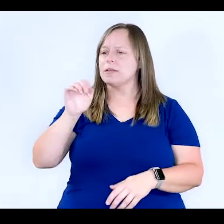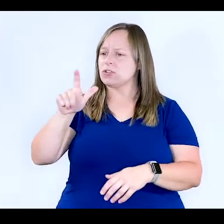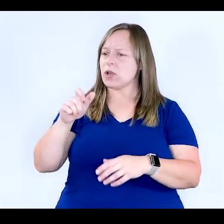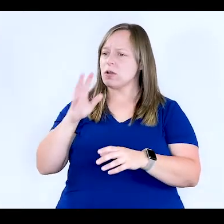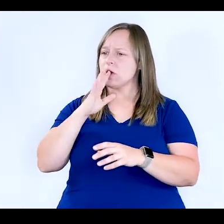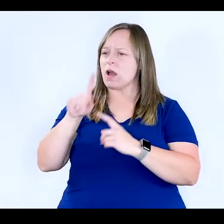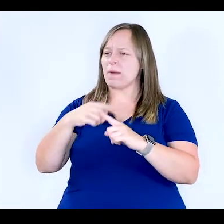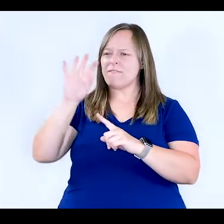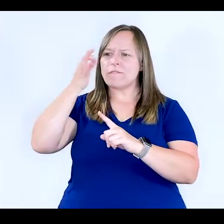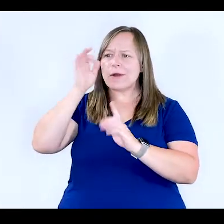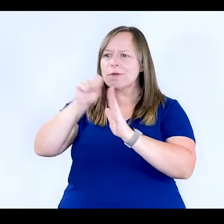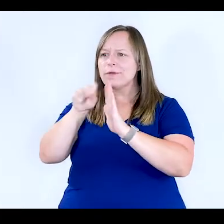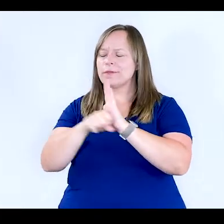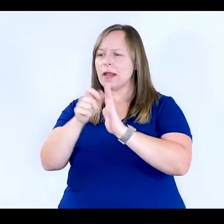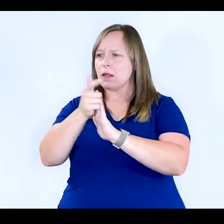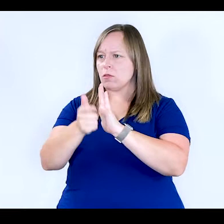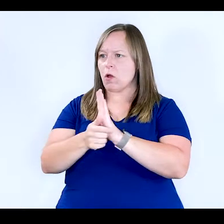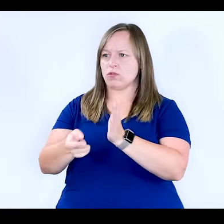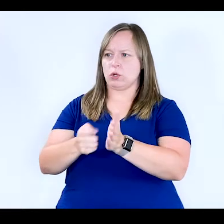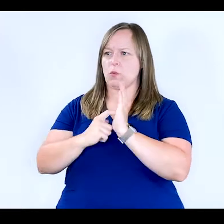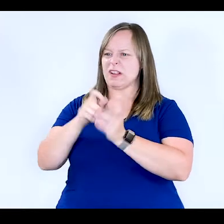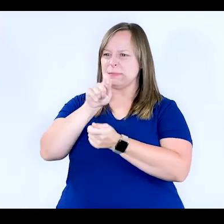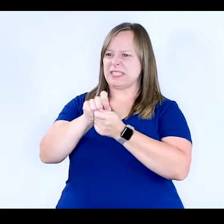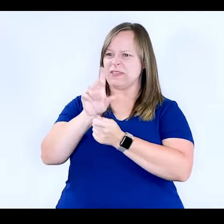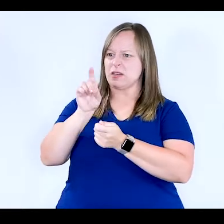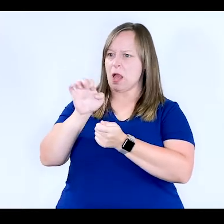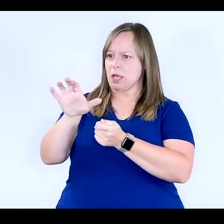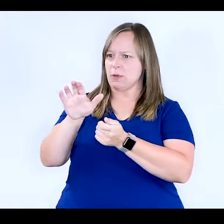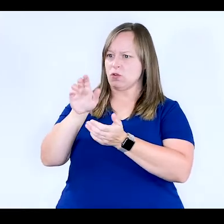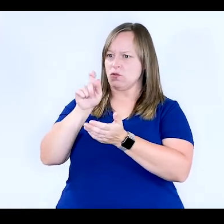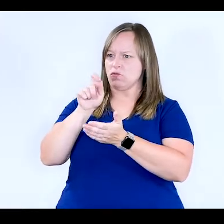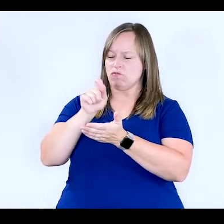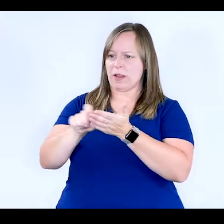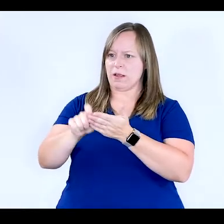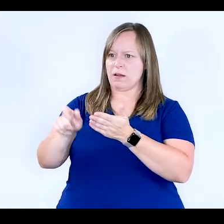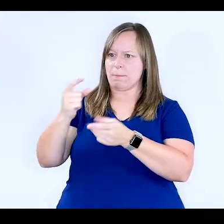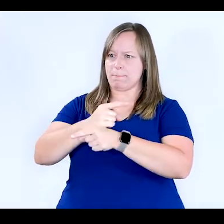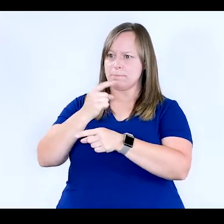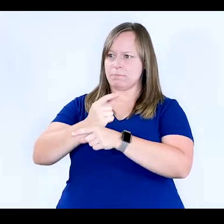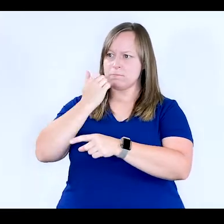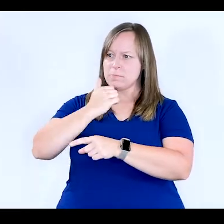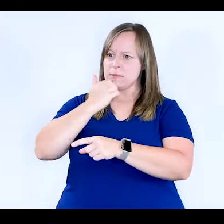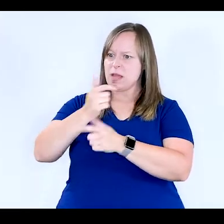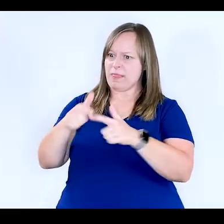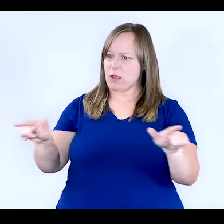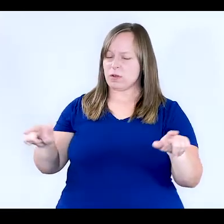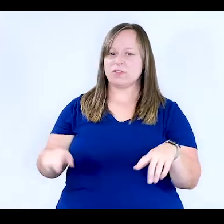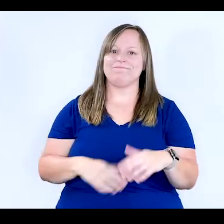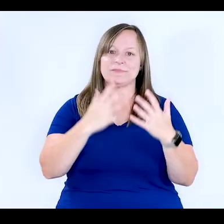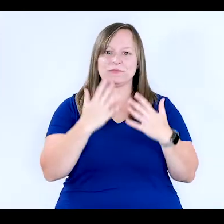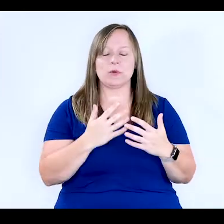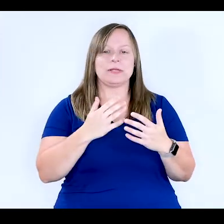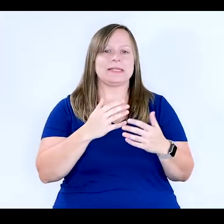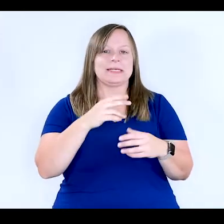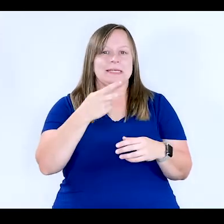about the federal and state laws requiring certain documents to be written in plain language? So unfortunately plain language isn't a